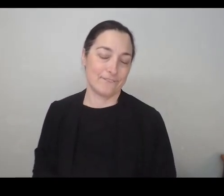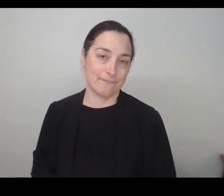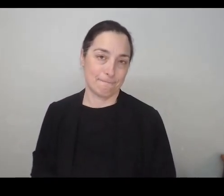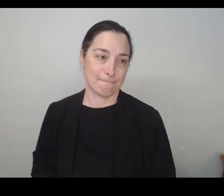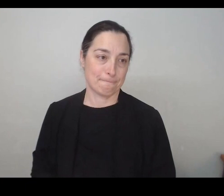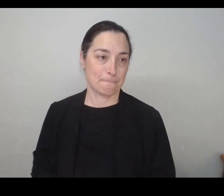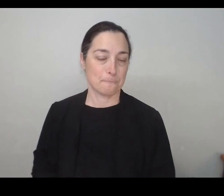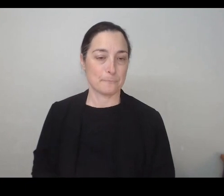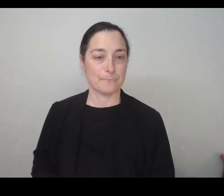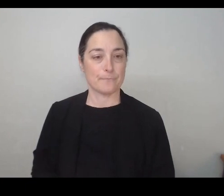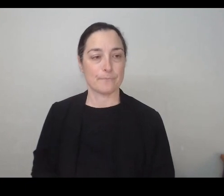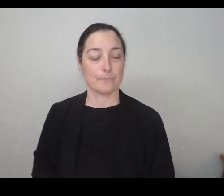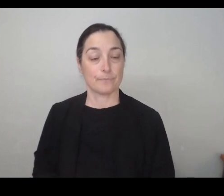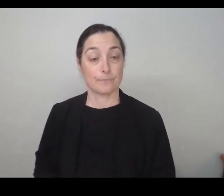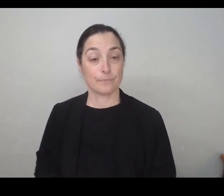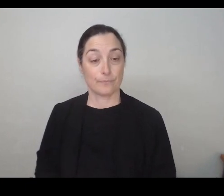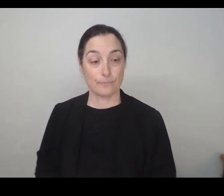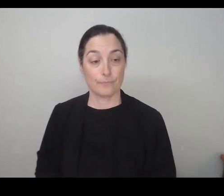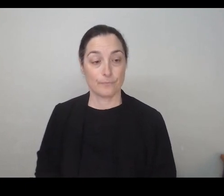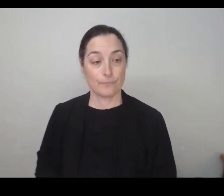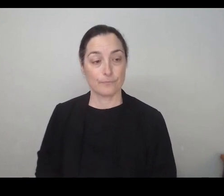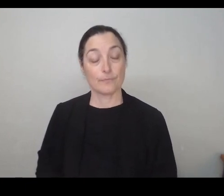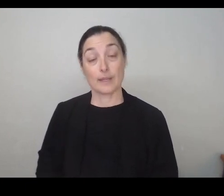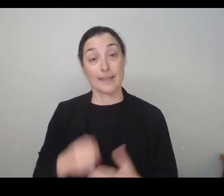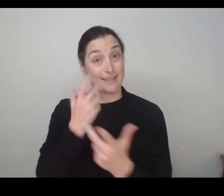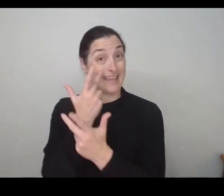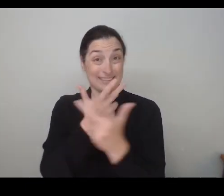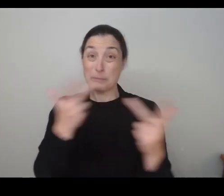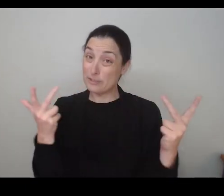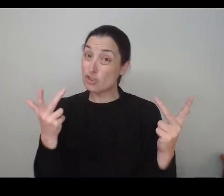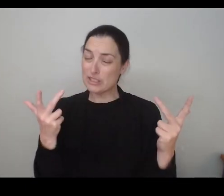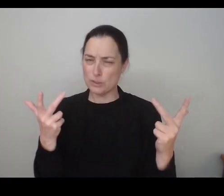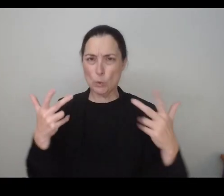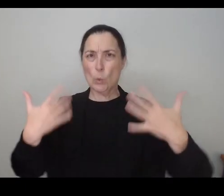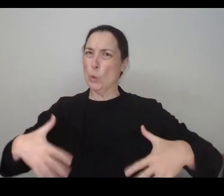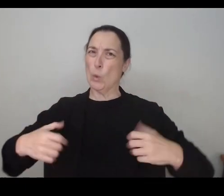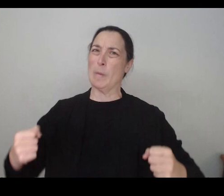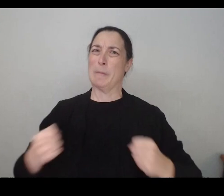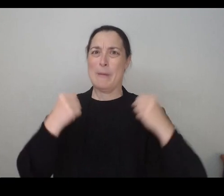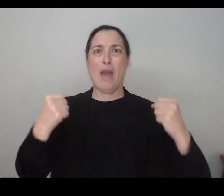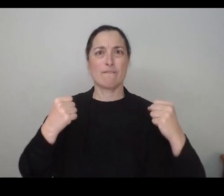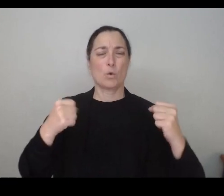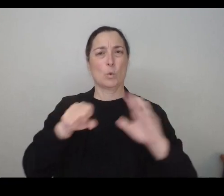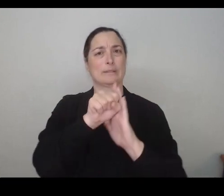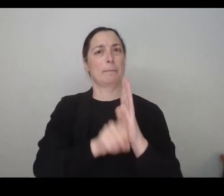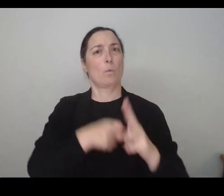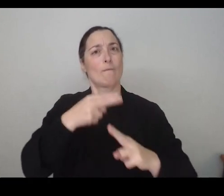So the exhibition in Gauguin's world is a powerful symbol for the Pacific, and it's an opportunity to see Polynesian